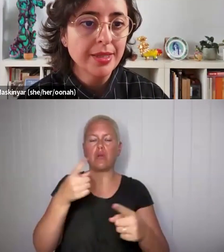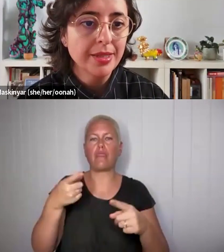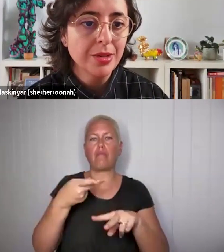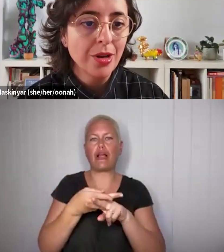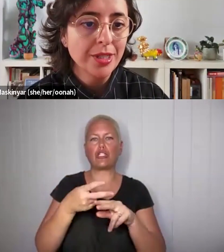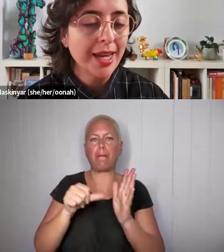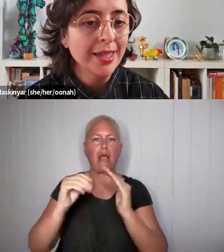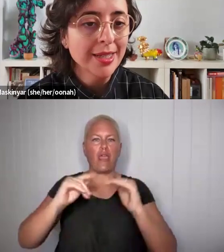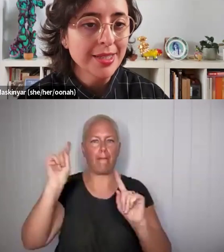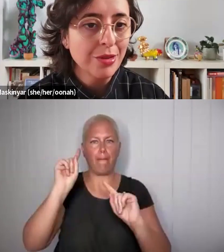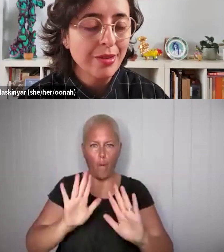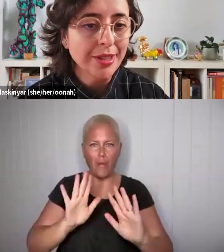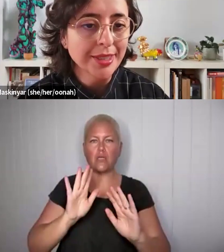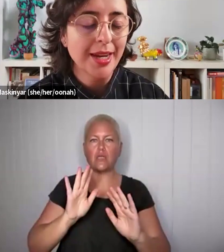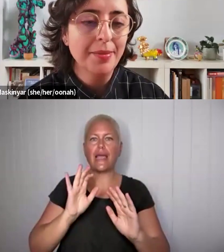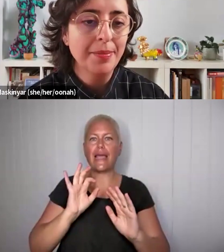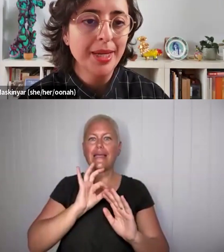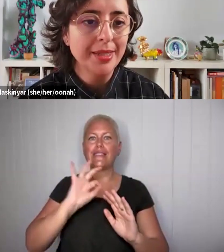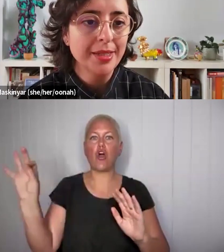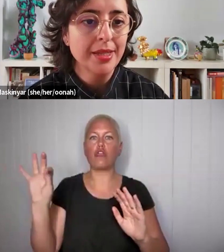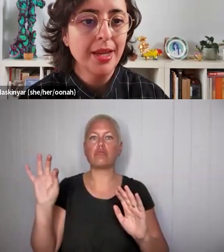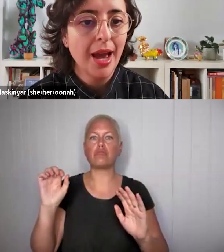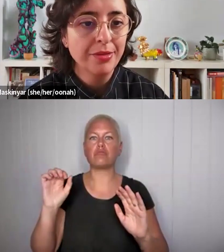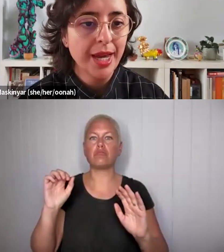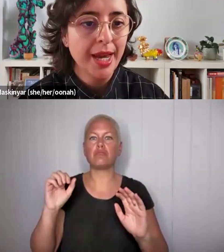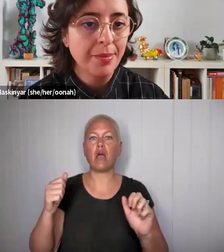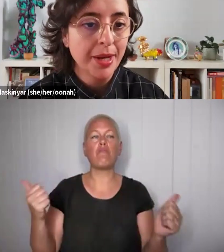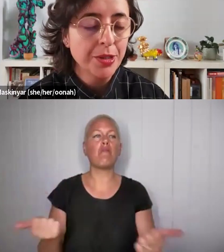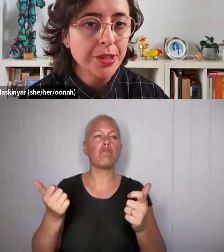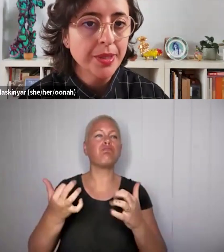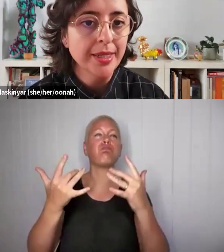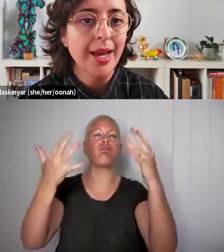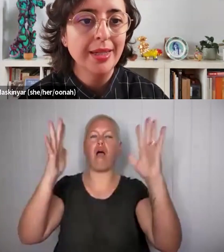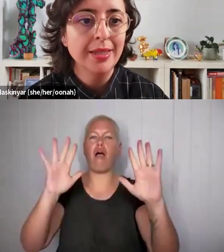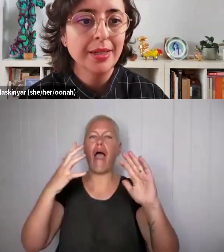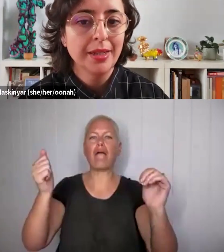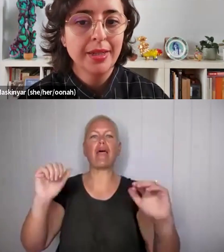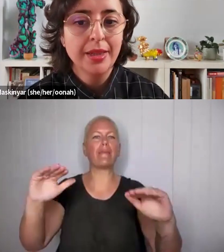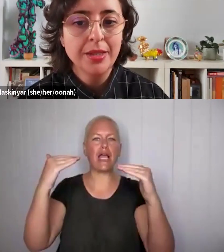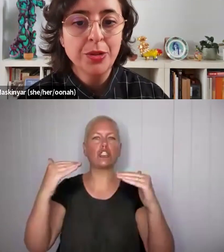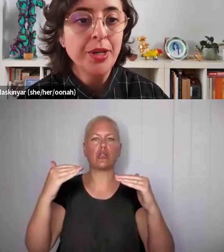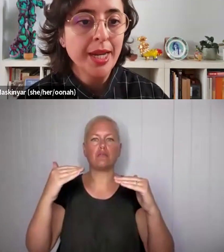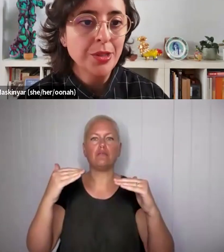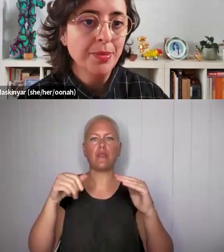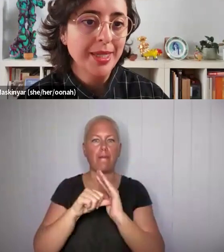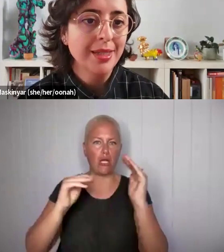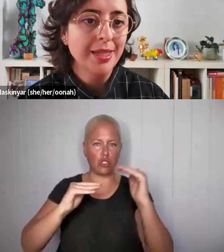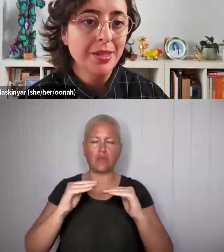it is not endless and forever. It does have a boundary to it, and there is no need to basically